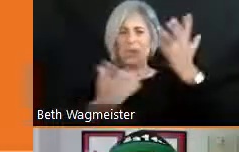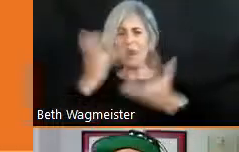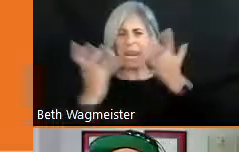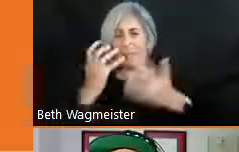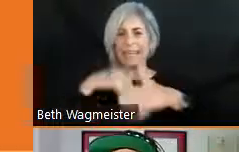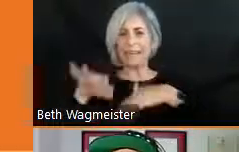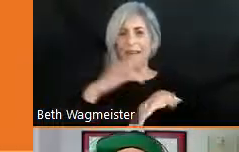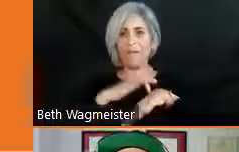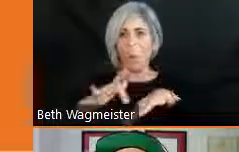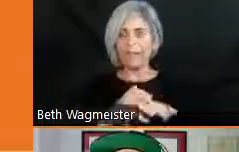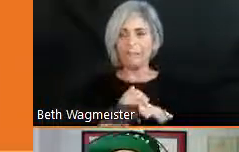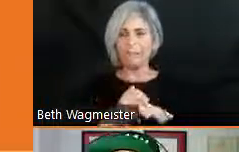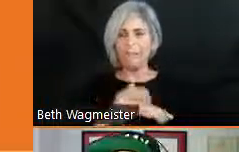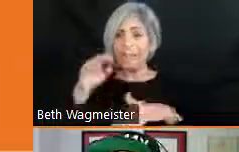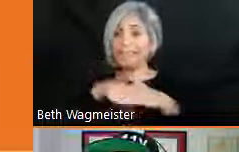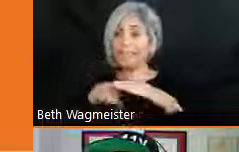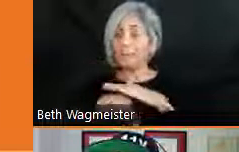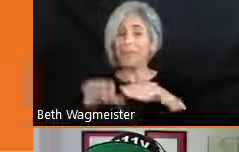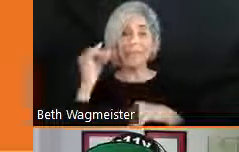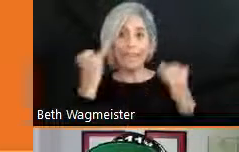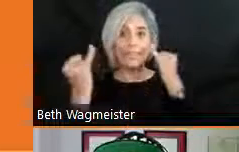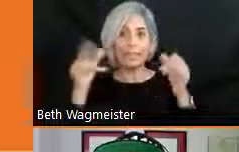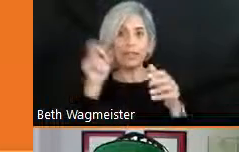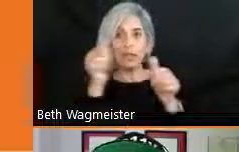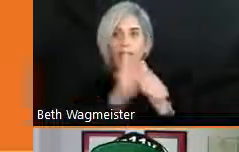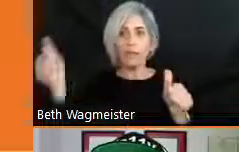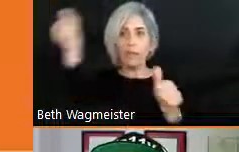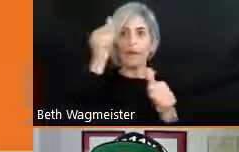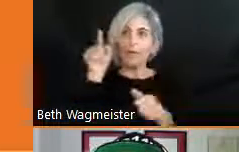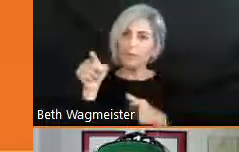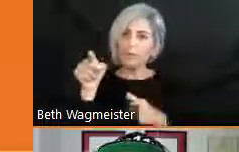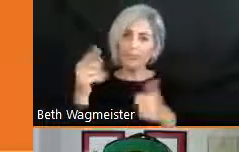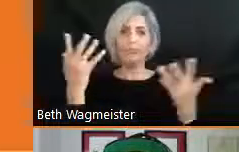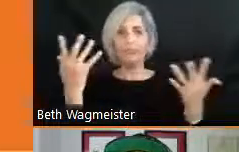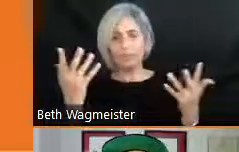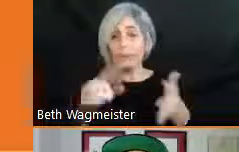your accessibility ideas heard by those above you. Before we begin we have a few general